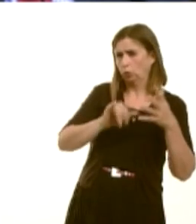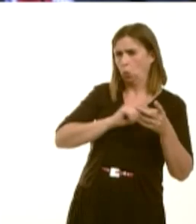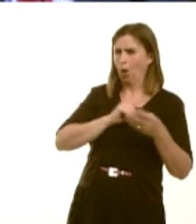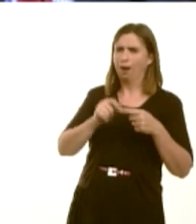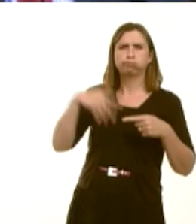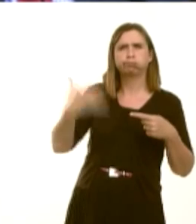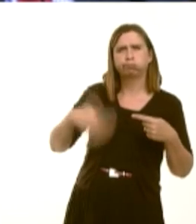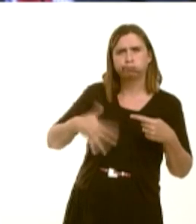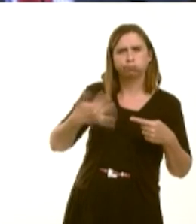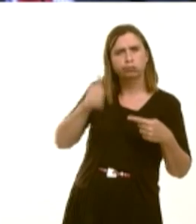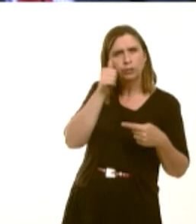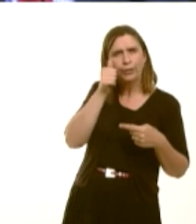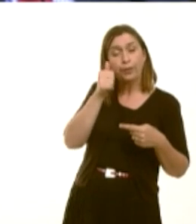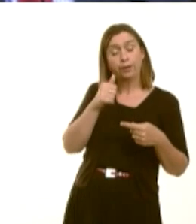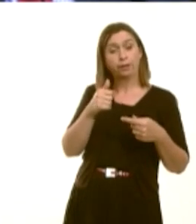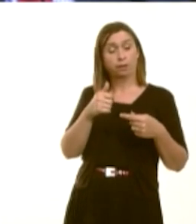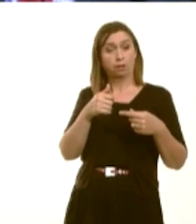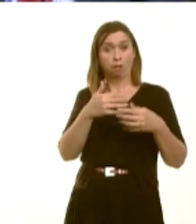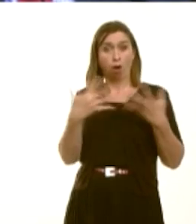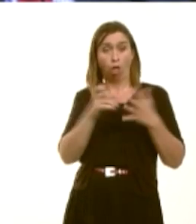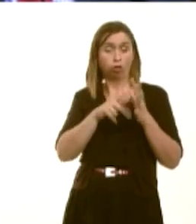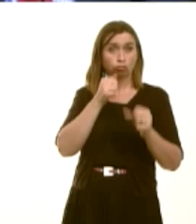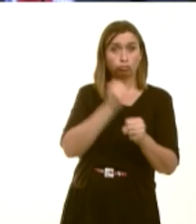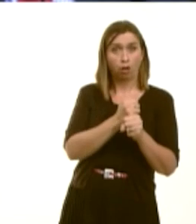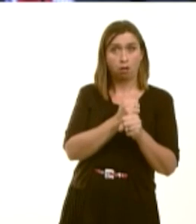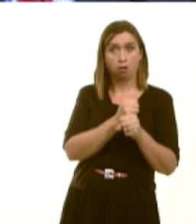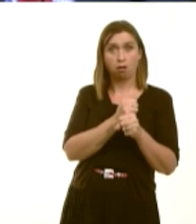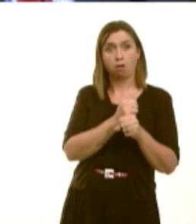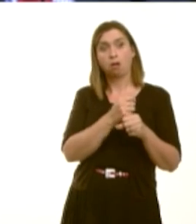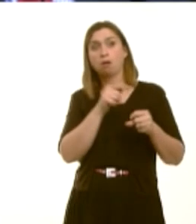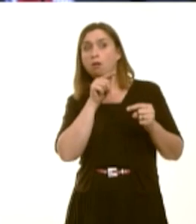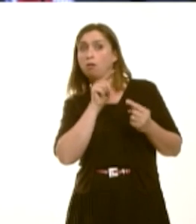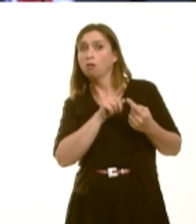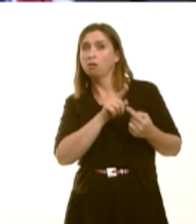for most people, most drugs are exceptionally incremental in terms of the treatment that